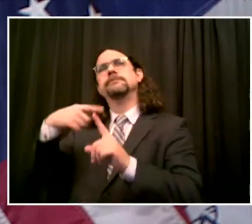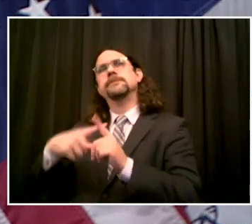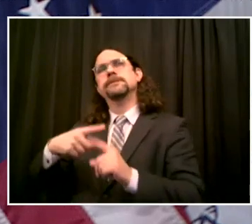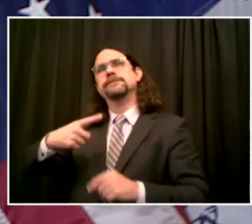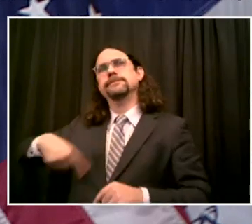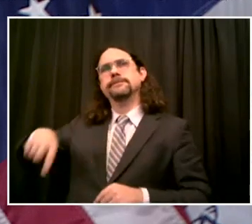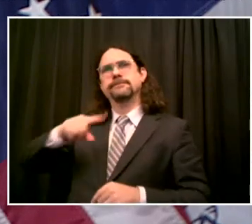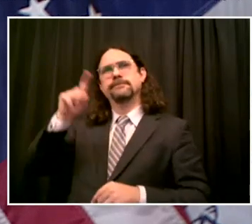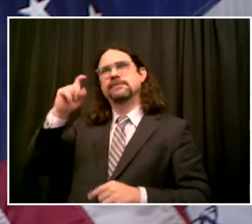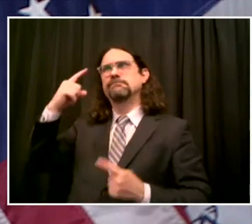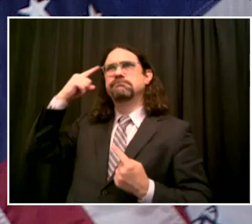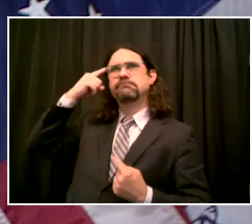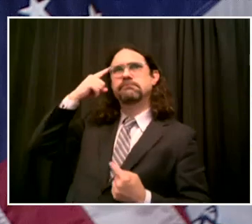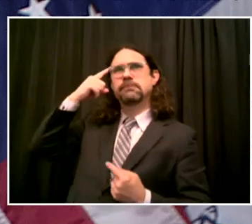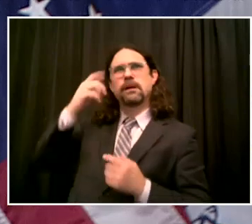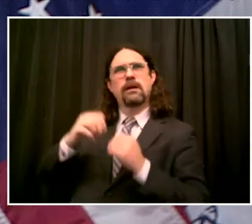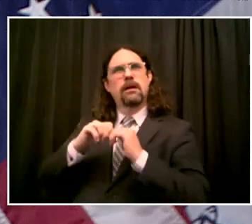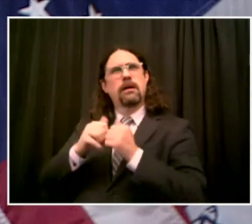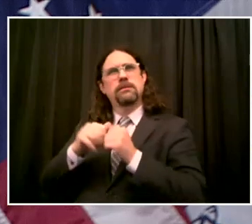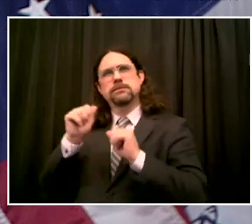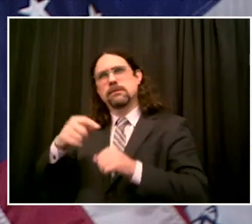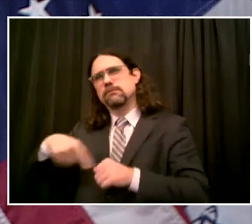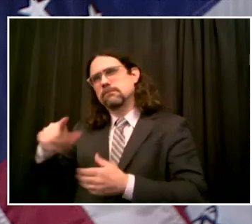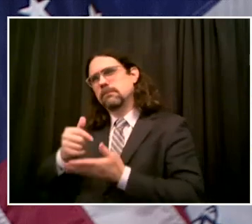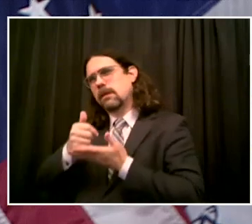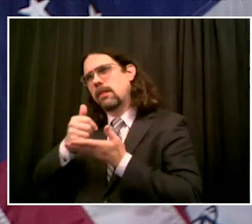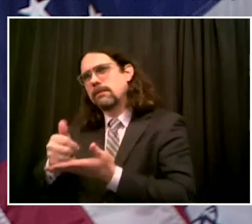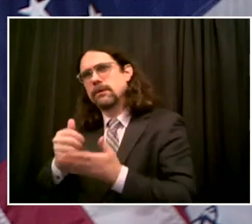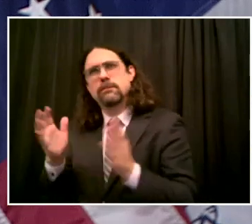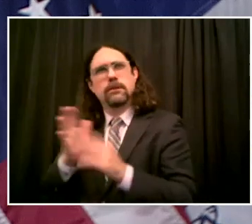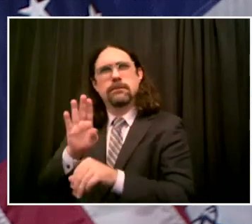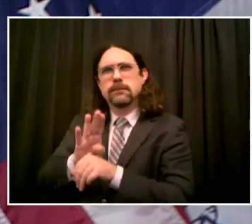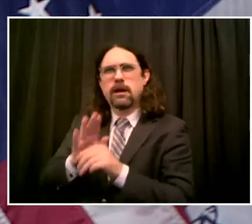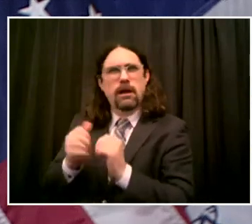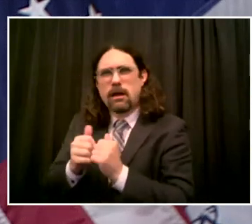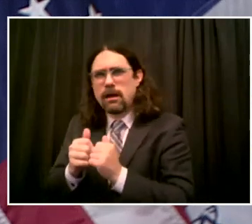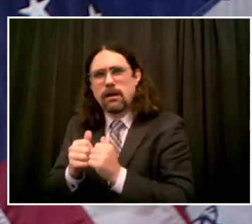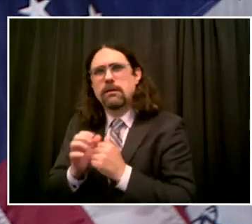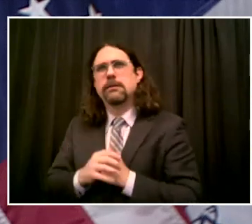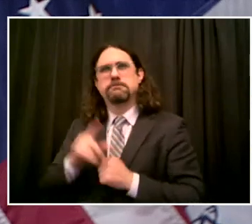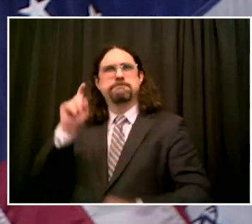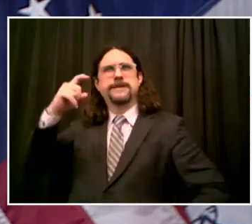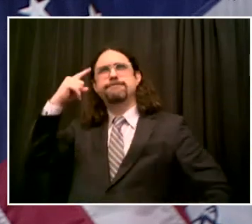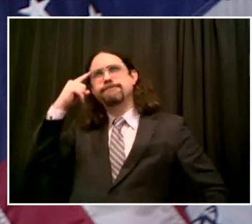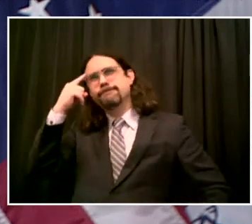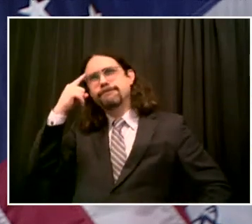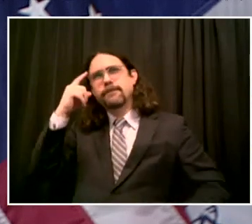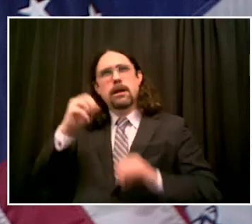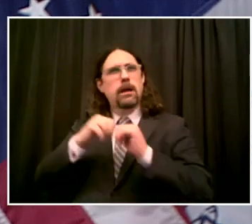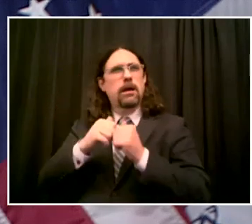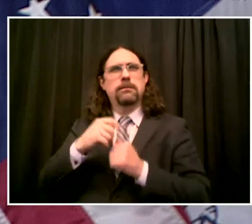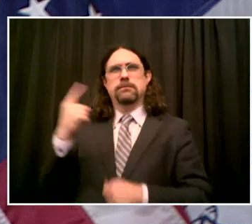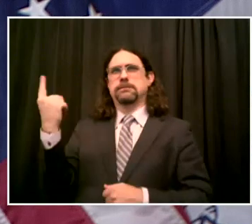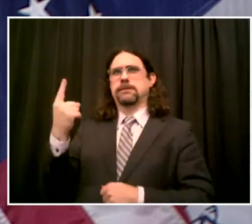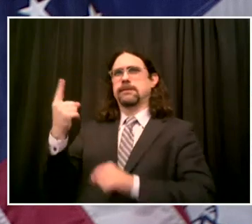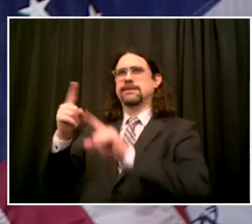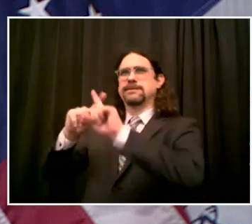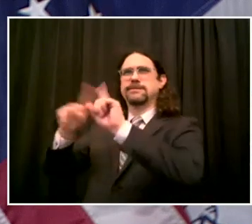LOOK AT AND EVERYTHING TO HEL.P AND ONE WAY TO FIGHT BACK AGAINST THE CHALLENGES, ONE WAY TO DO SOMETHING